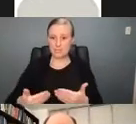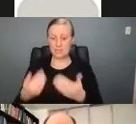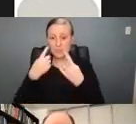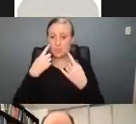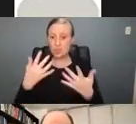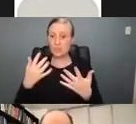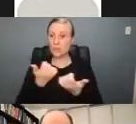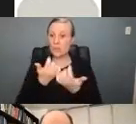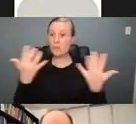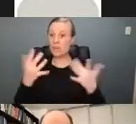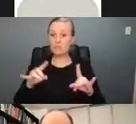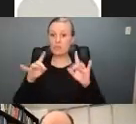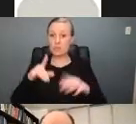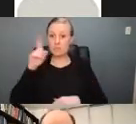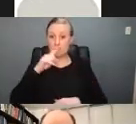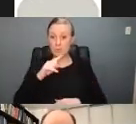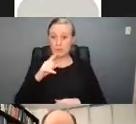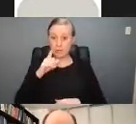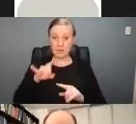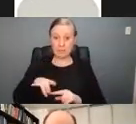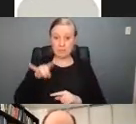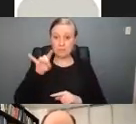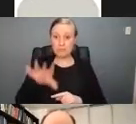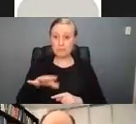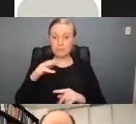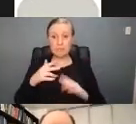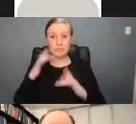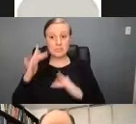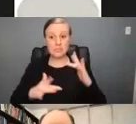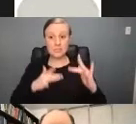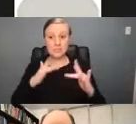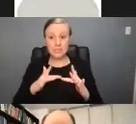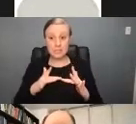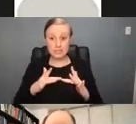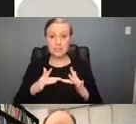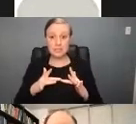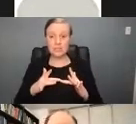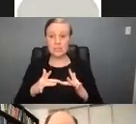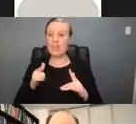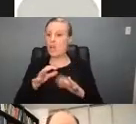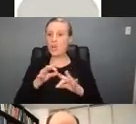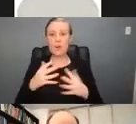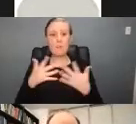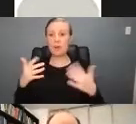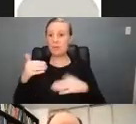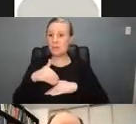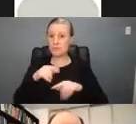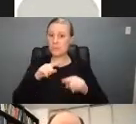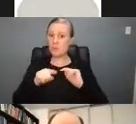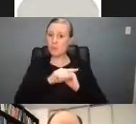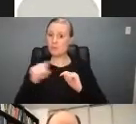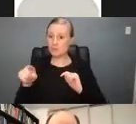of internet services is not a significantly serious problem, but it is for some people